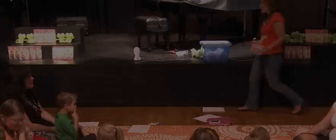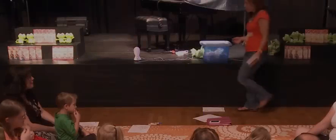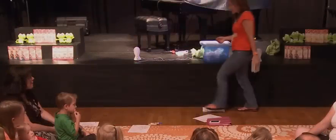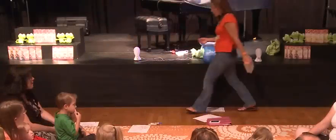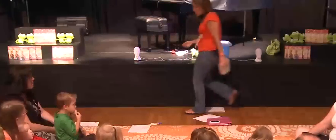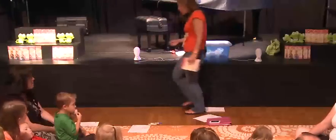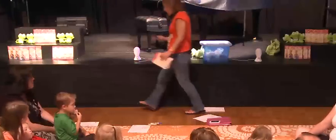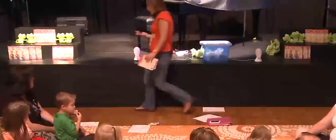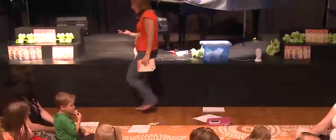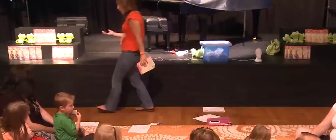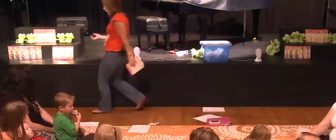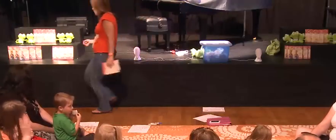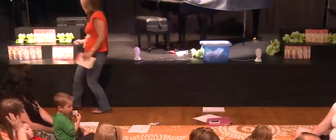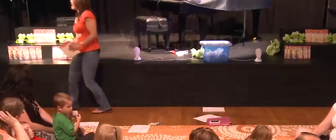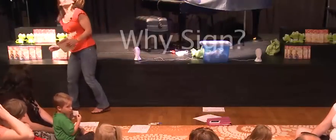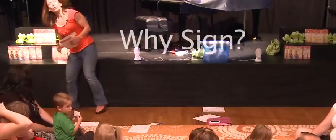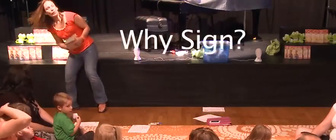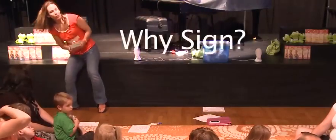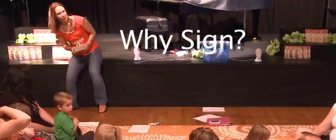One of the things that you notice I would guess or you will notice,